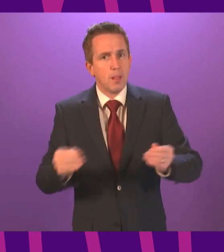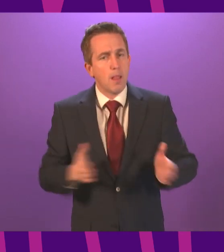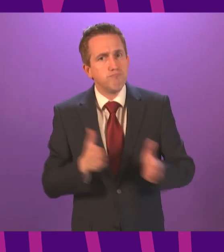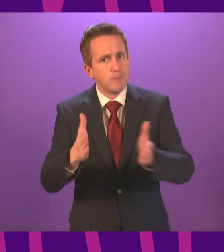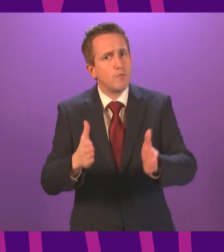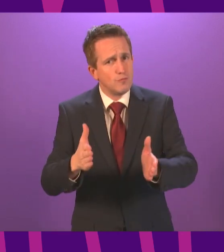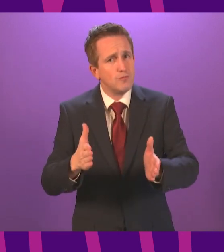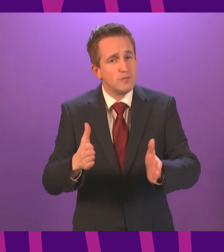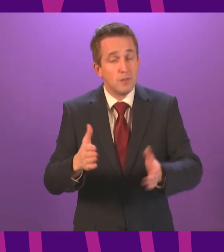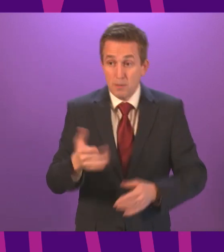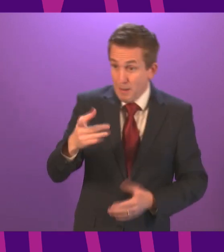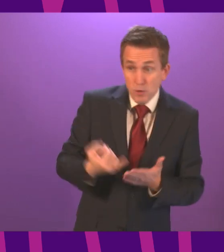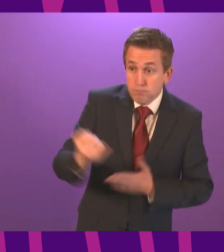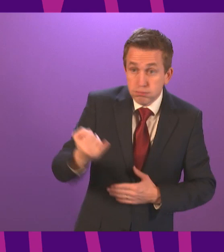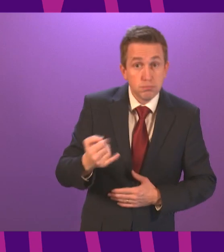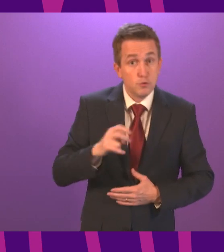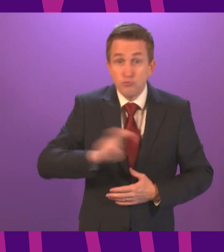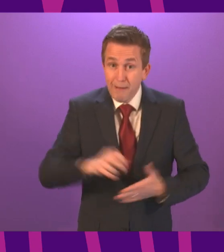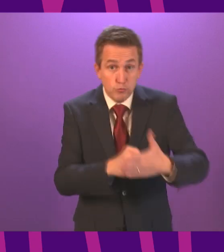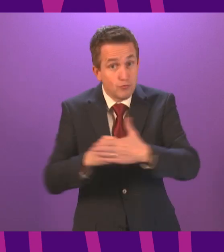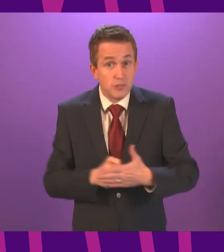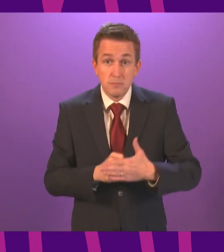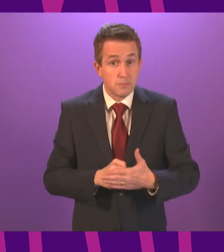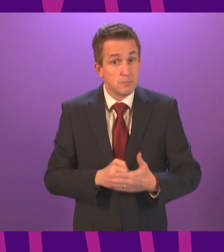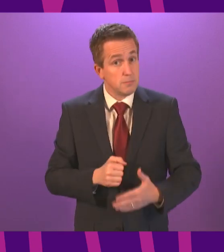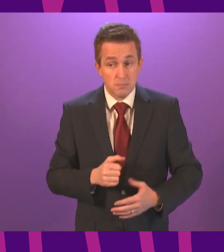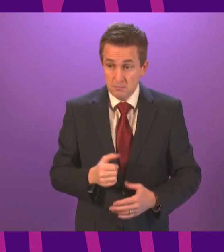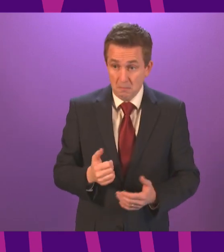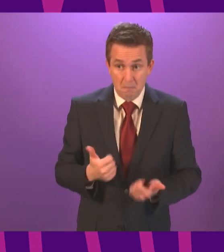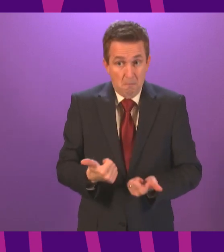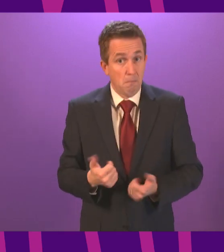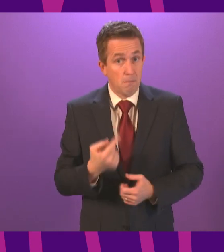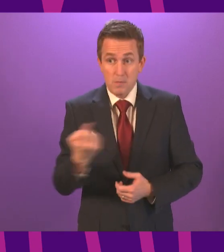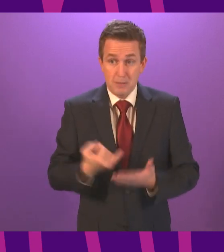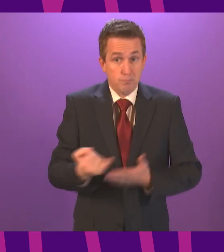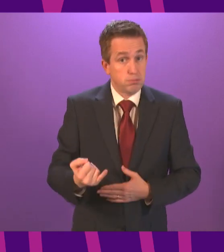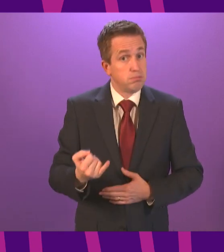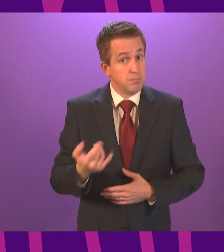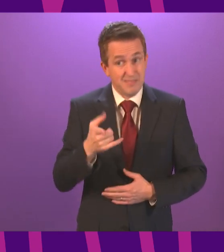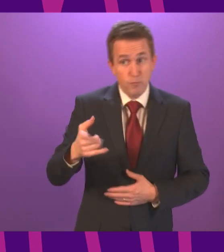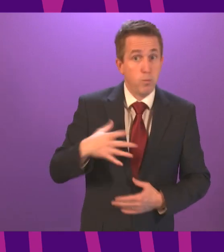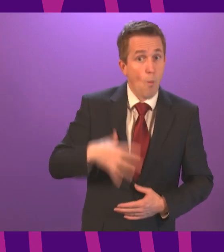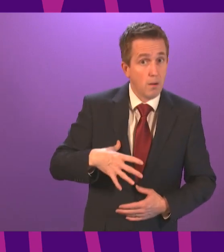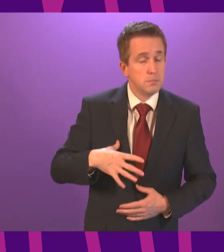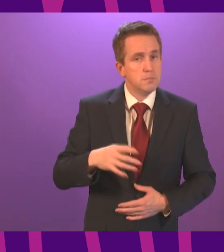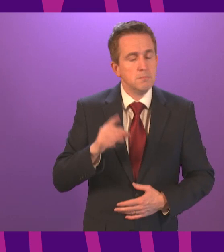travel restrictions—people are entitled to take that view if they want—they should understand the reasons for them.